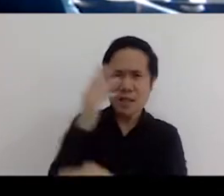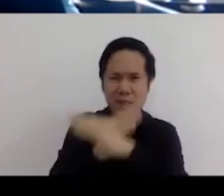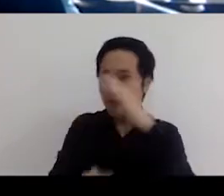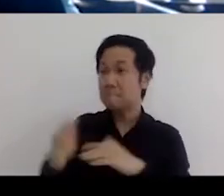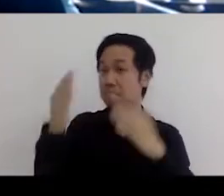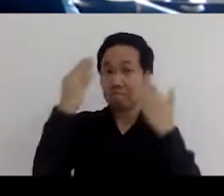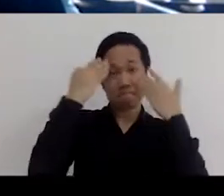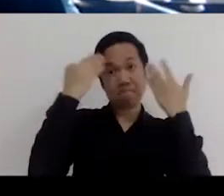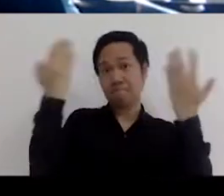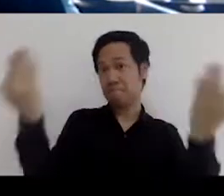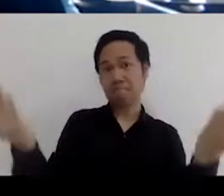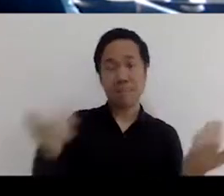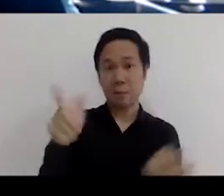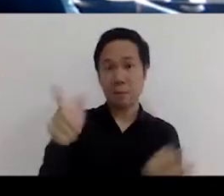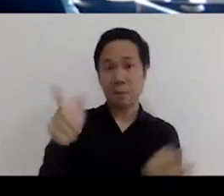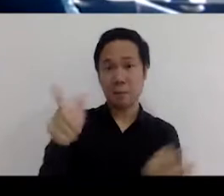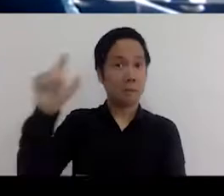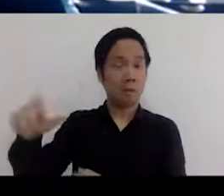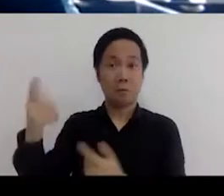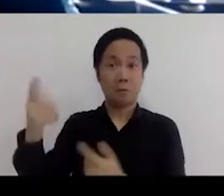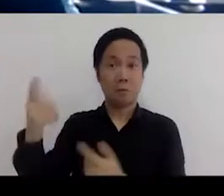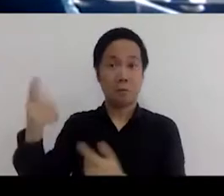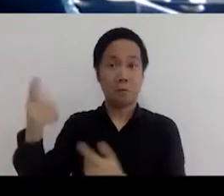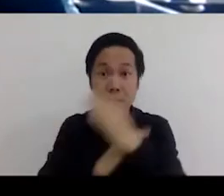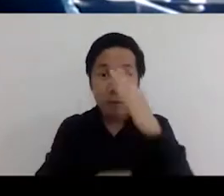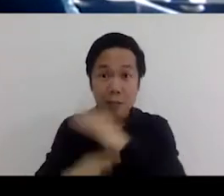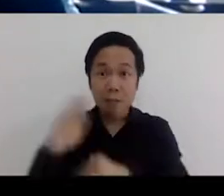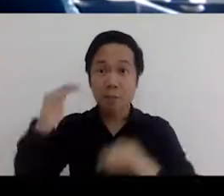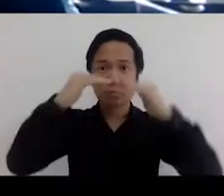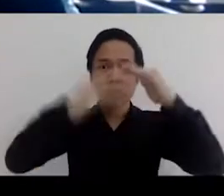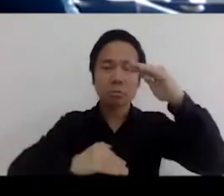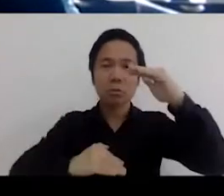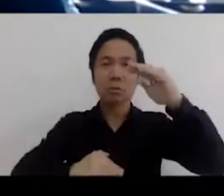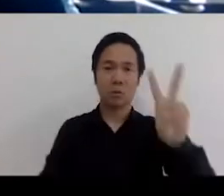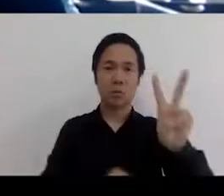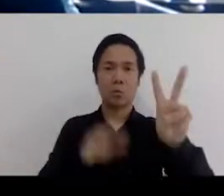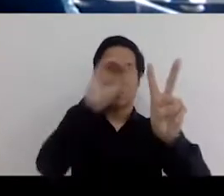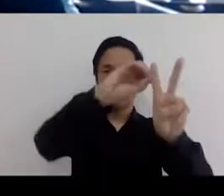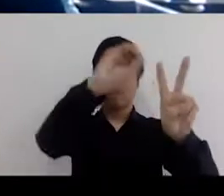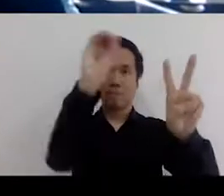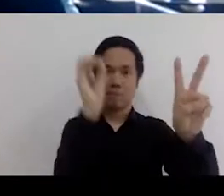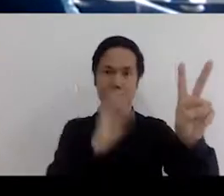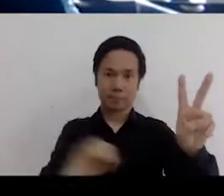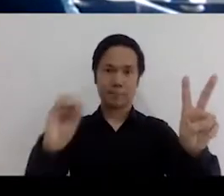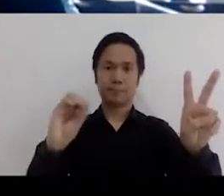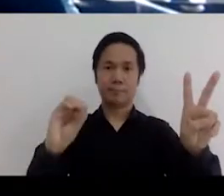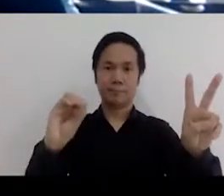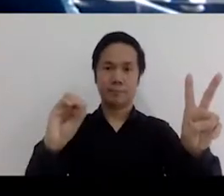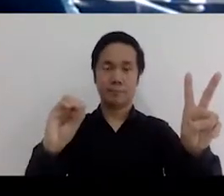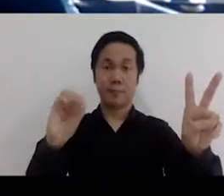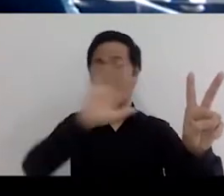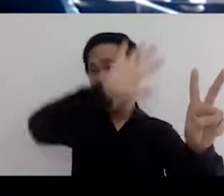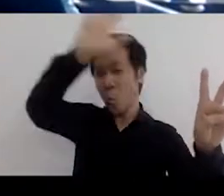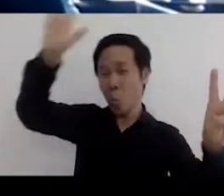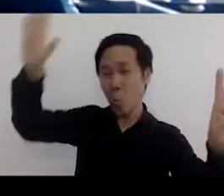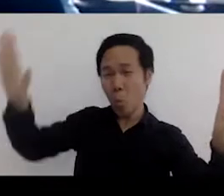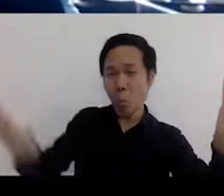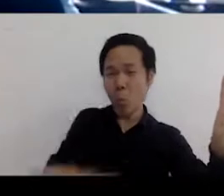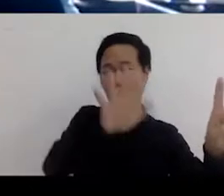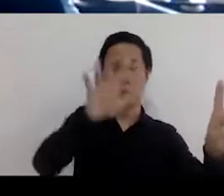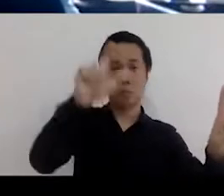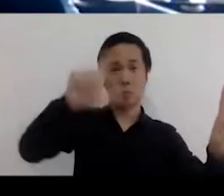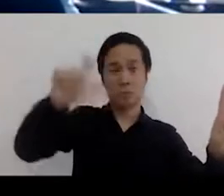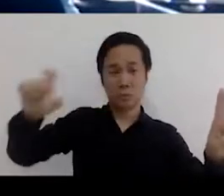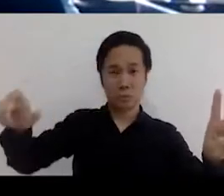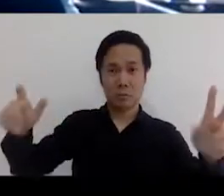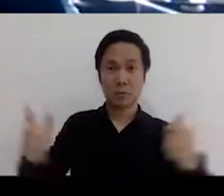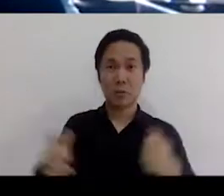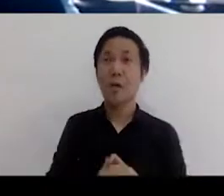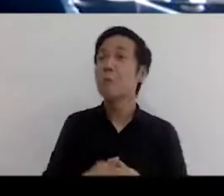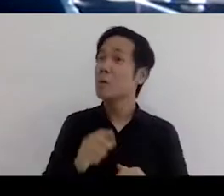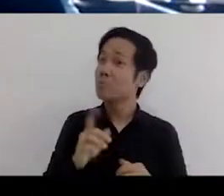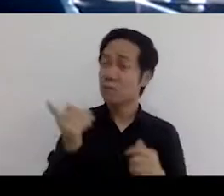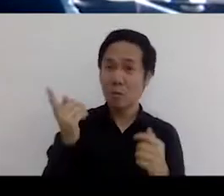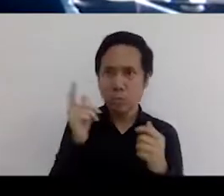certainly closer to 15% instead of 2%. And of course they have low literacy rates, very high unemployment,